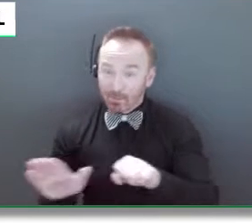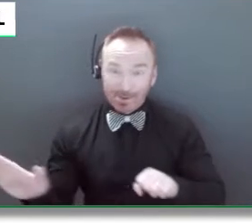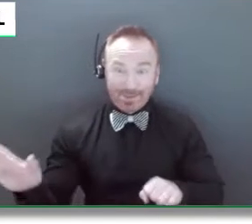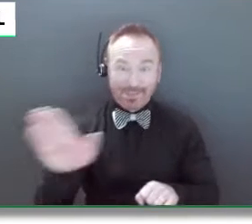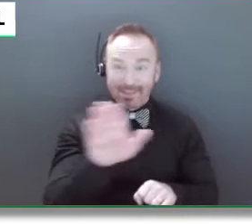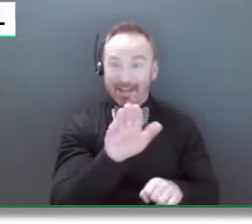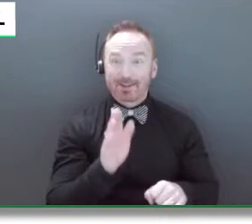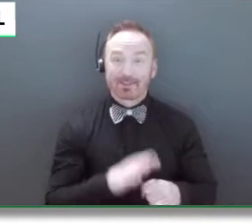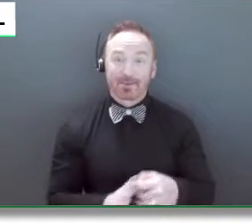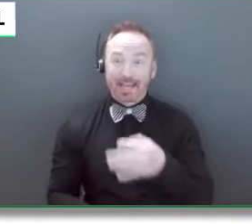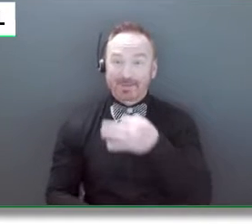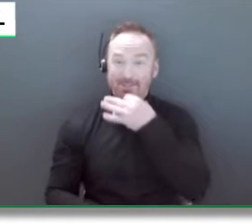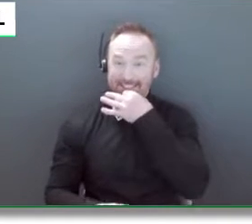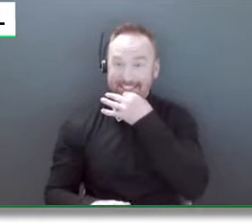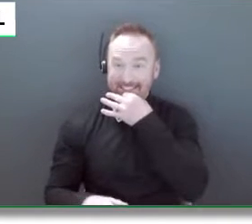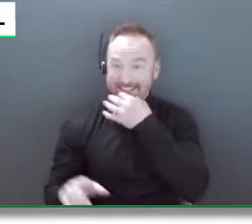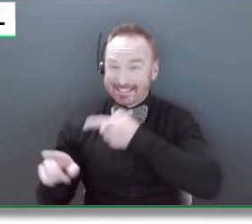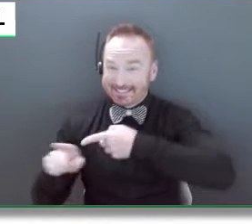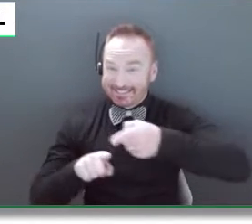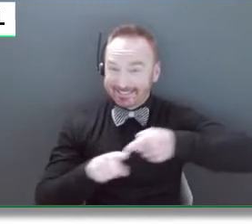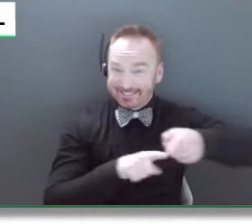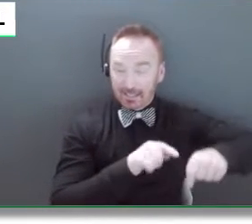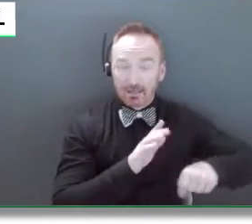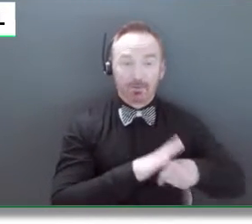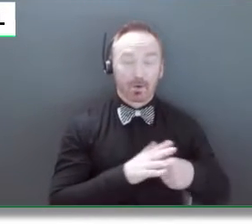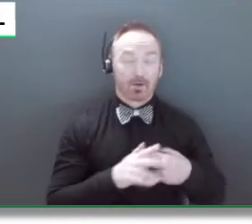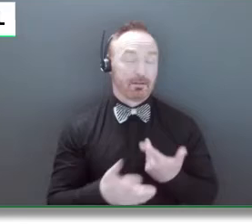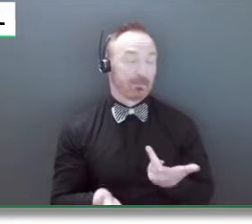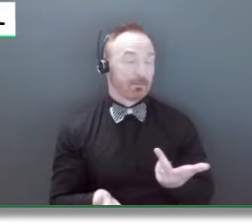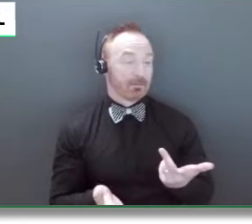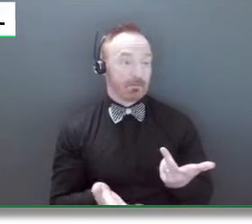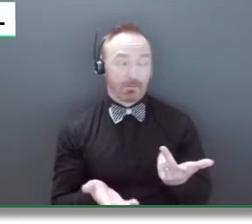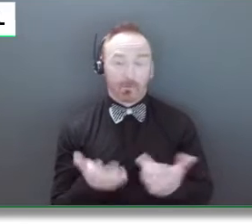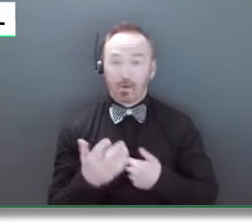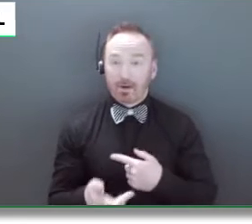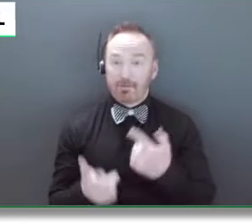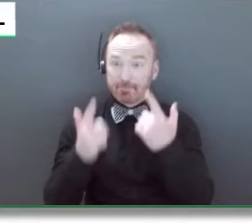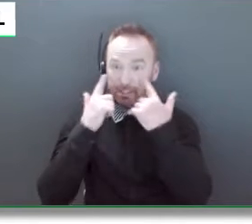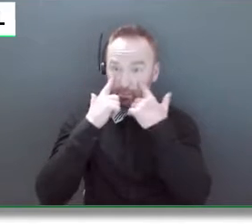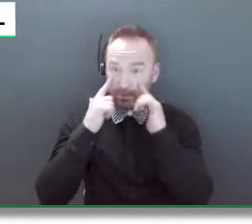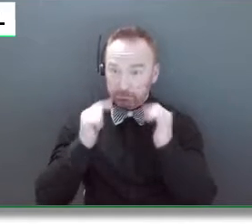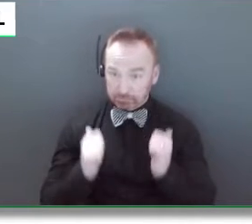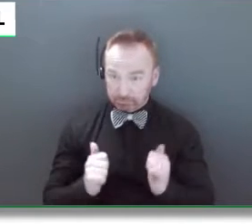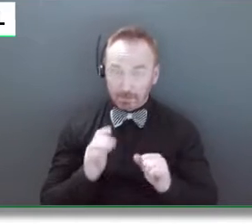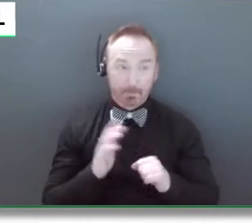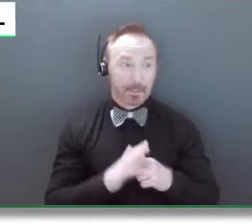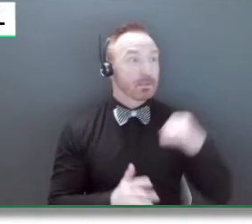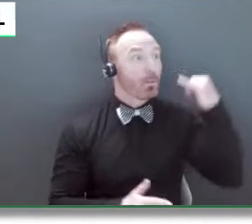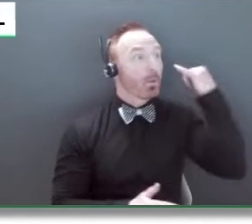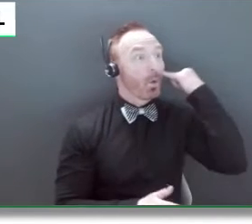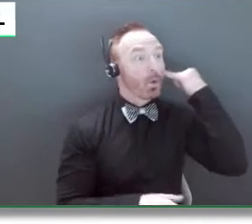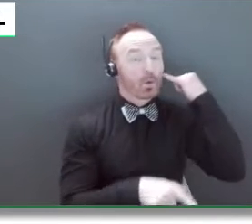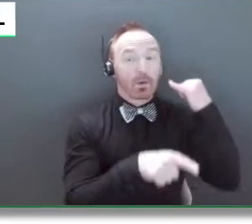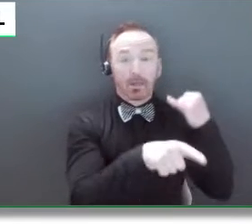finding for somebody with a visual impairment so much but for anybody living with a physical mobility challenge from